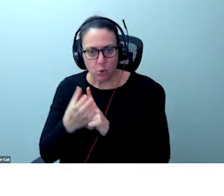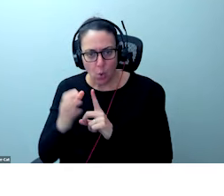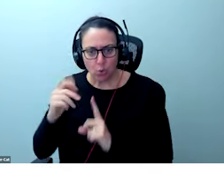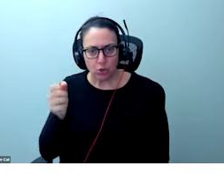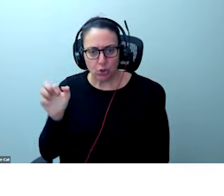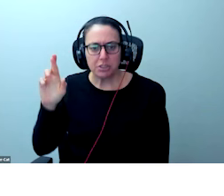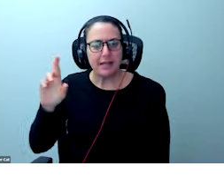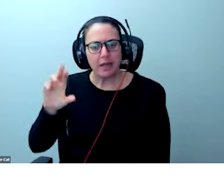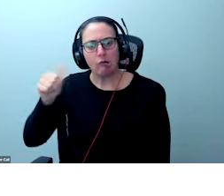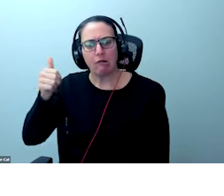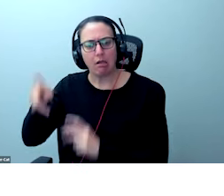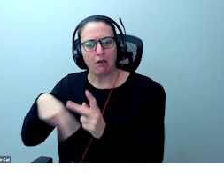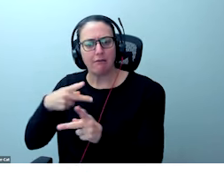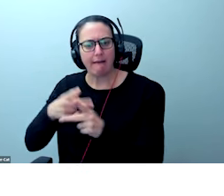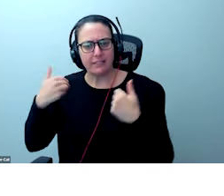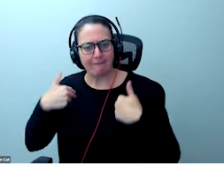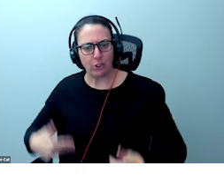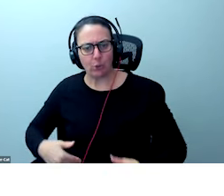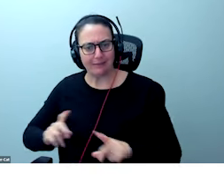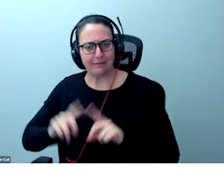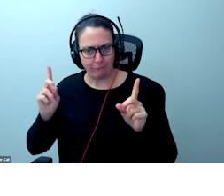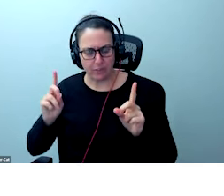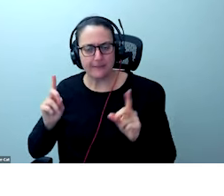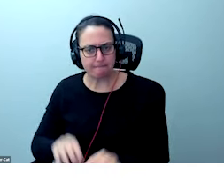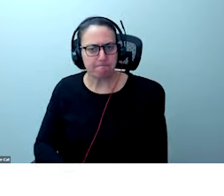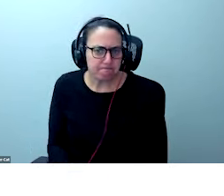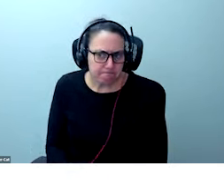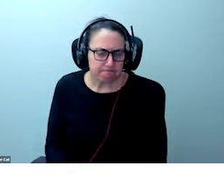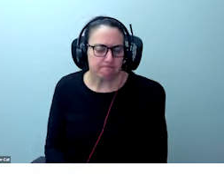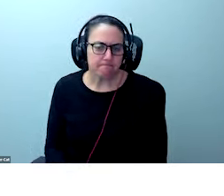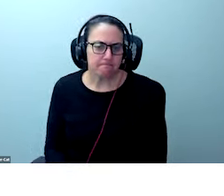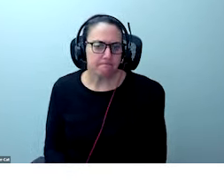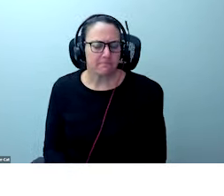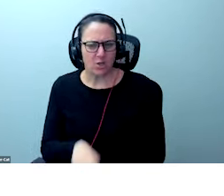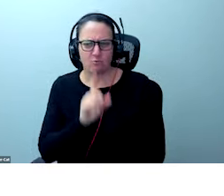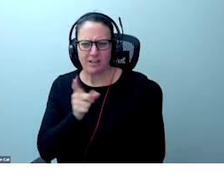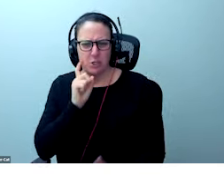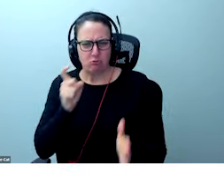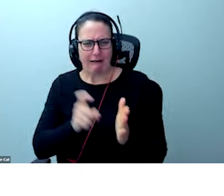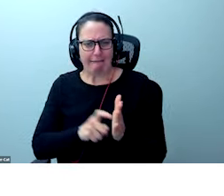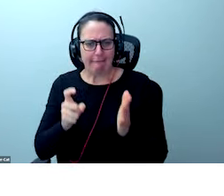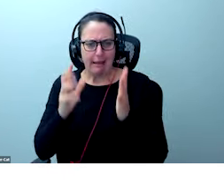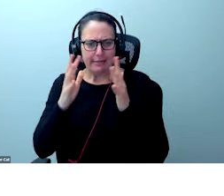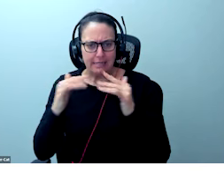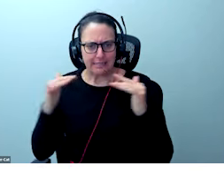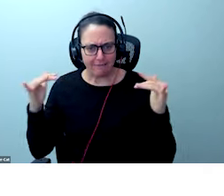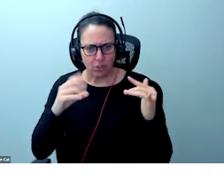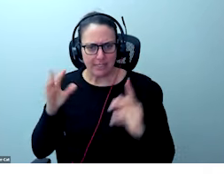and other forms of human difference. And it's really set out to recognize diversity and uniqueness,